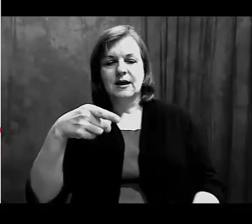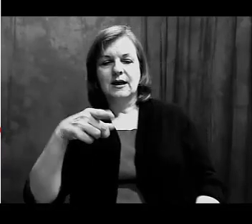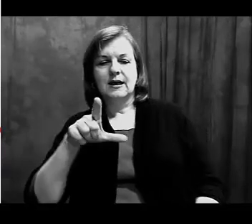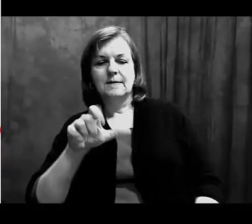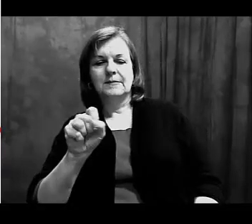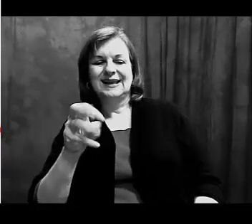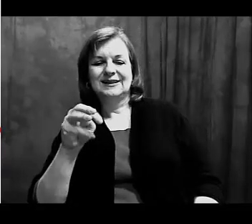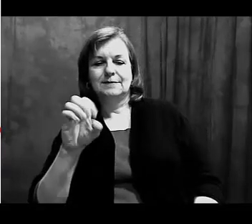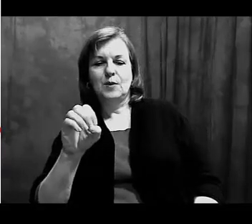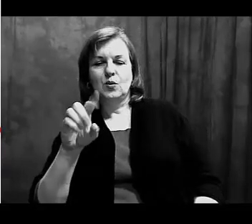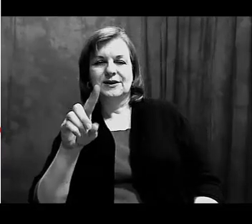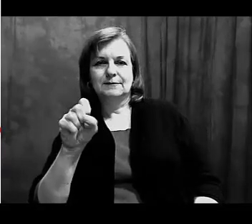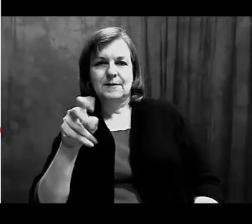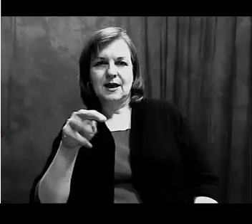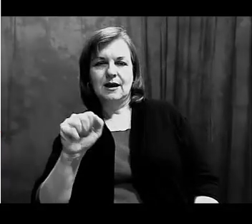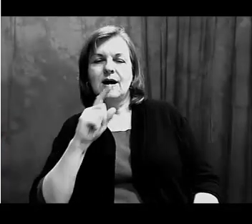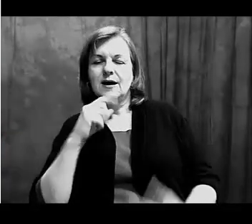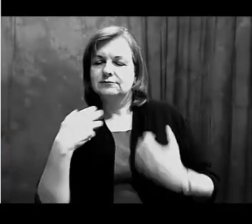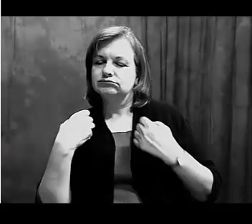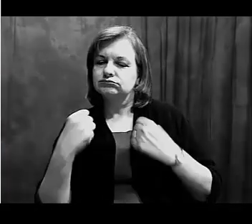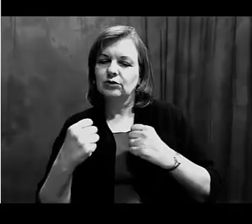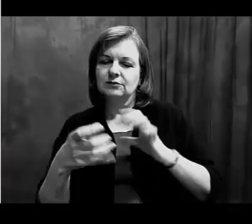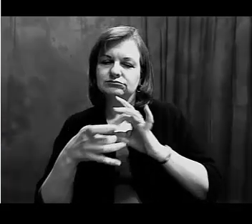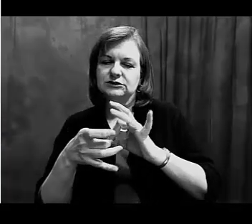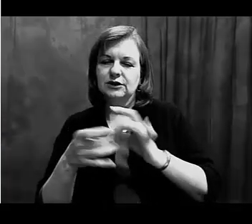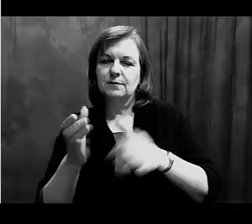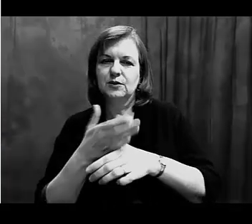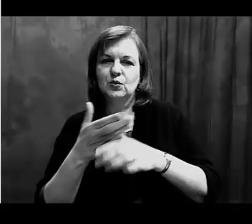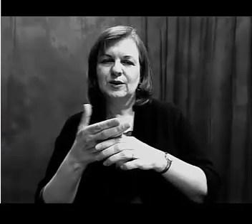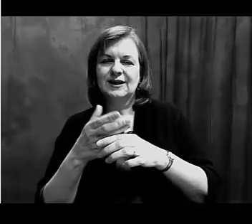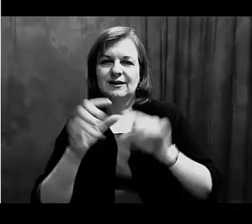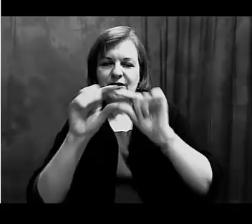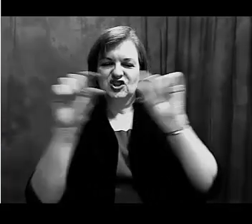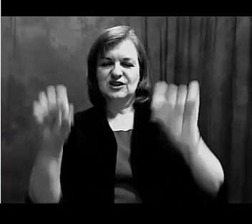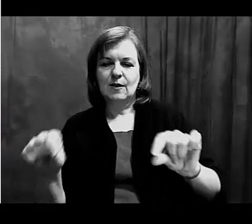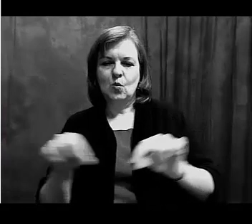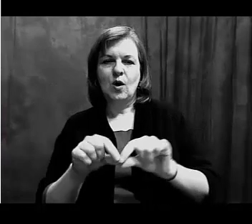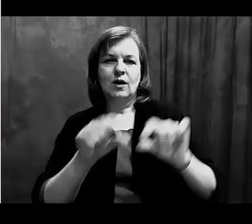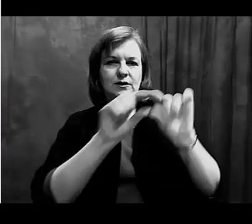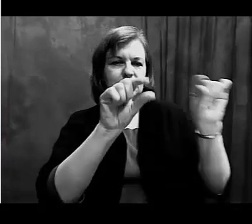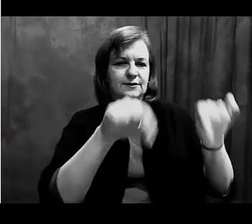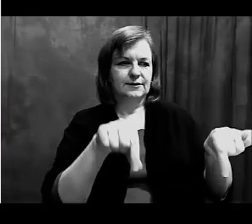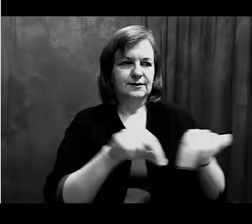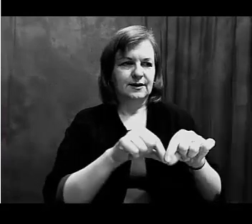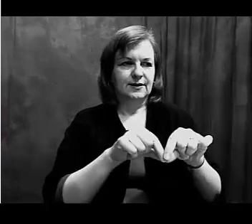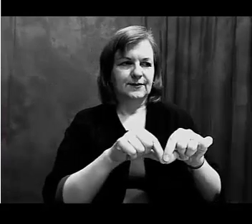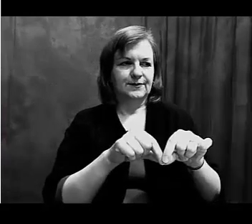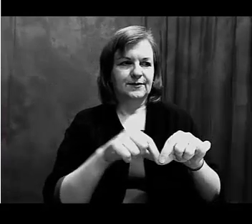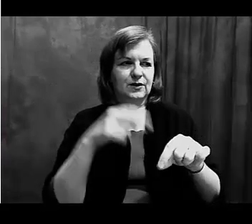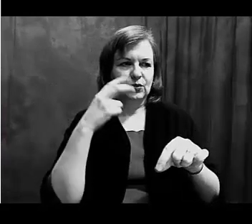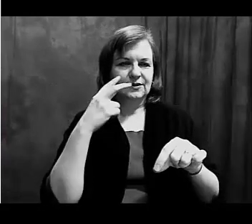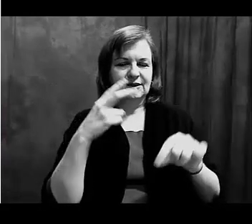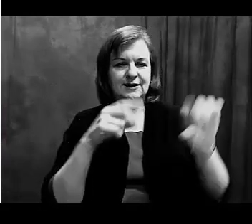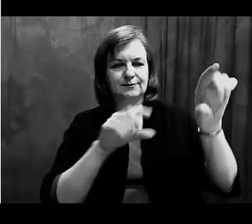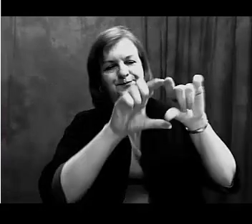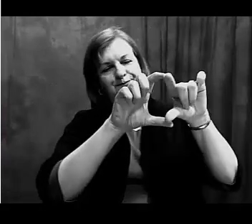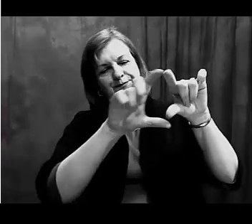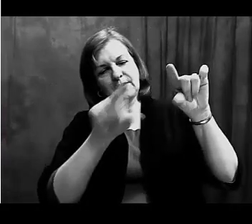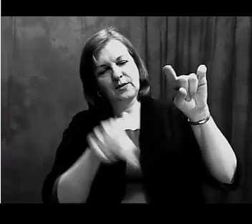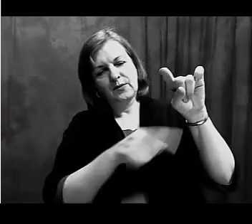but these plasmodesmata are tight connections between plants cell walls and you see here that the plasma membrane